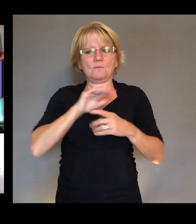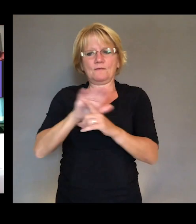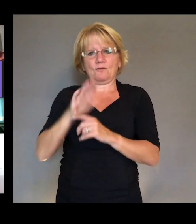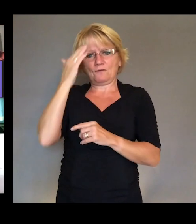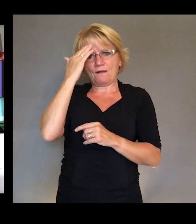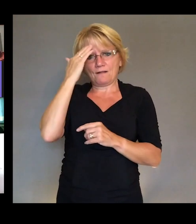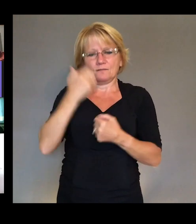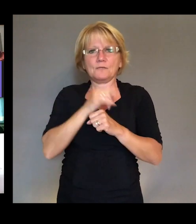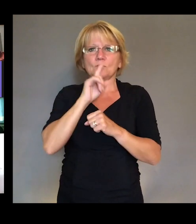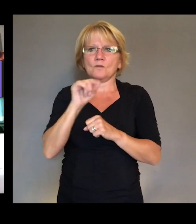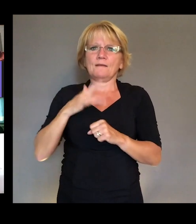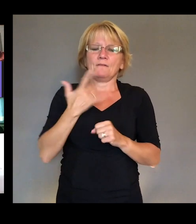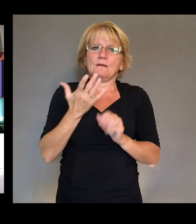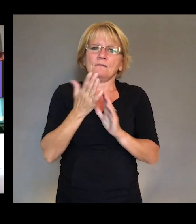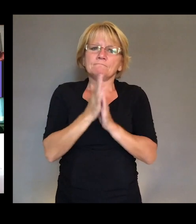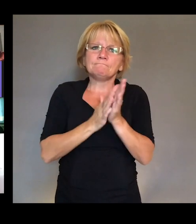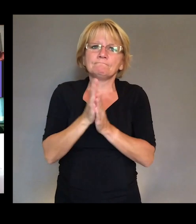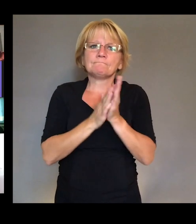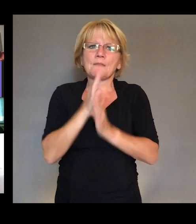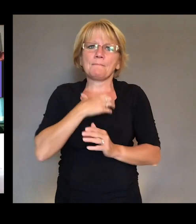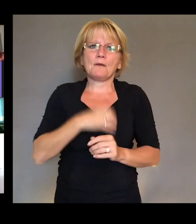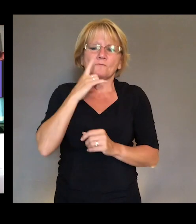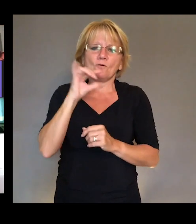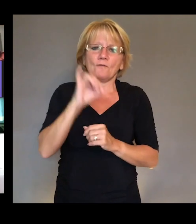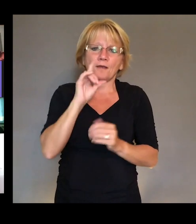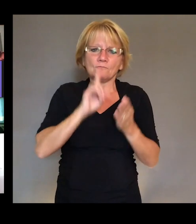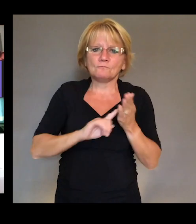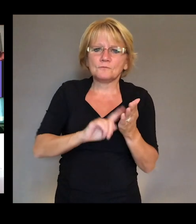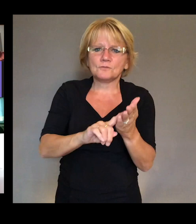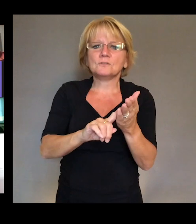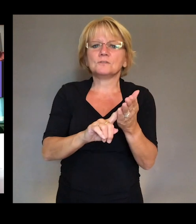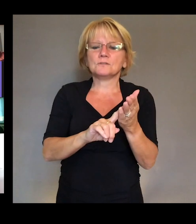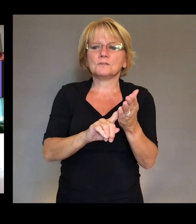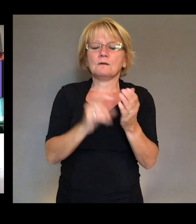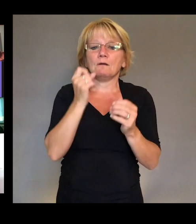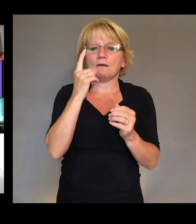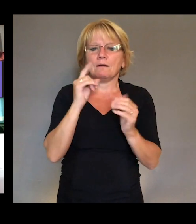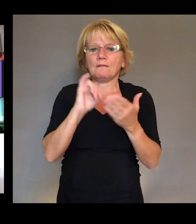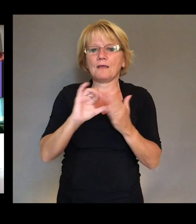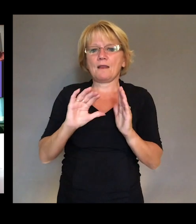make sure that they're passionate about what they're investigating. And that only happens when you create opportunities for them